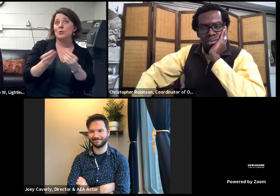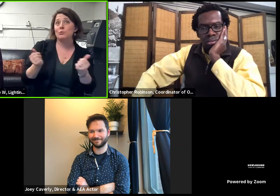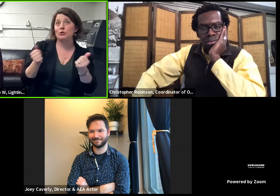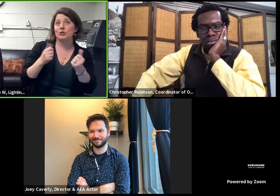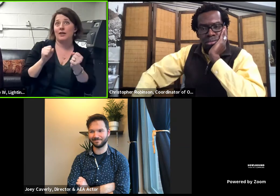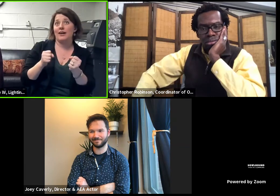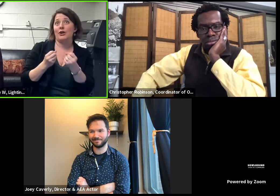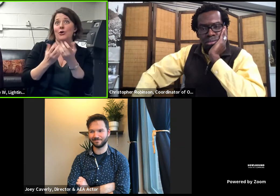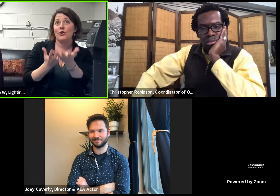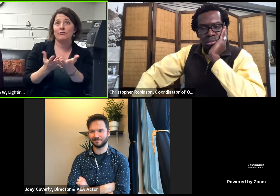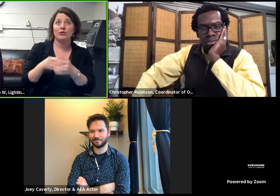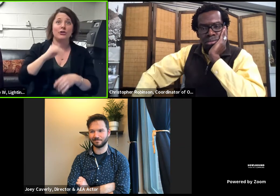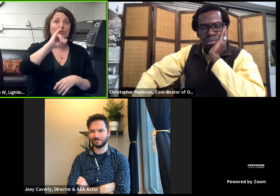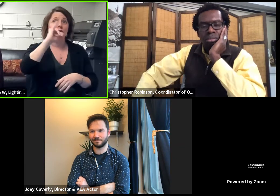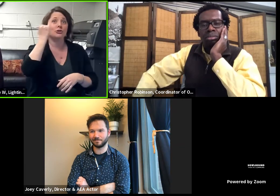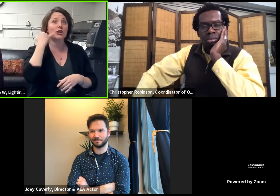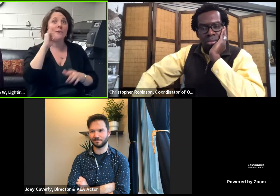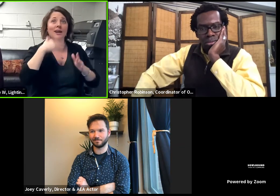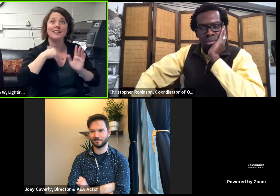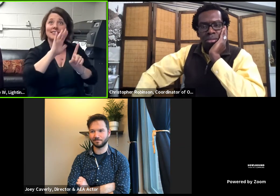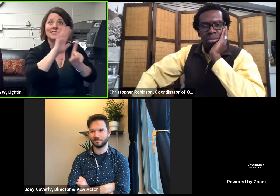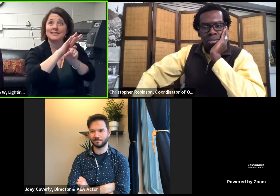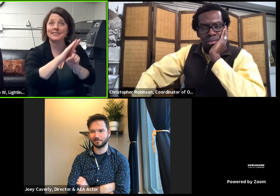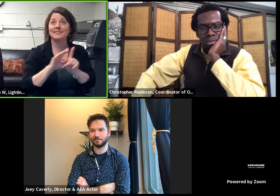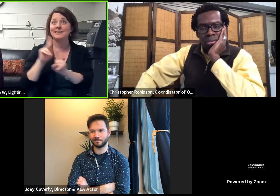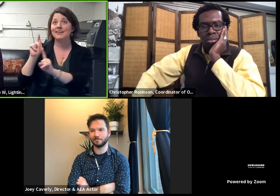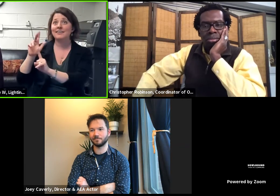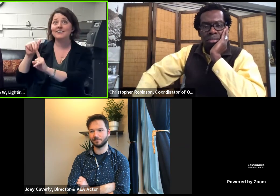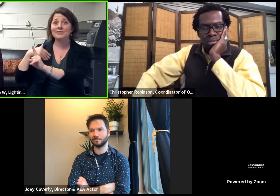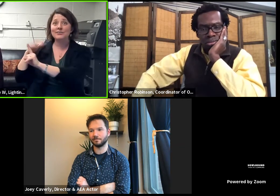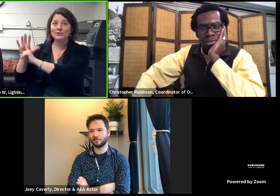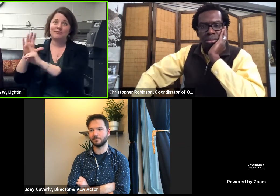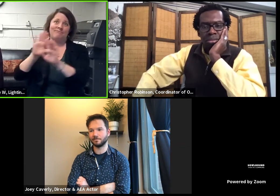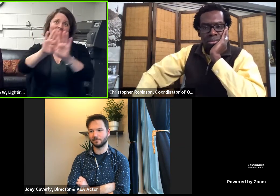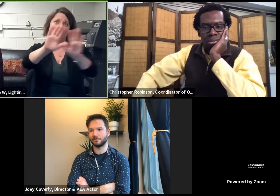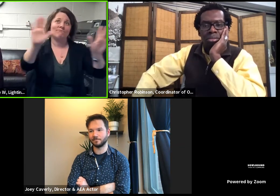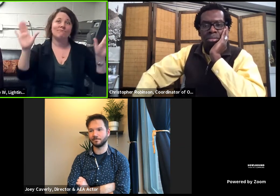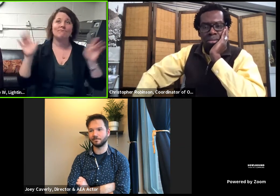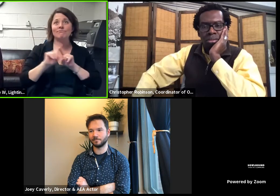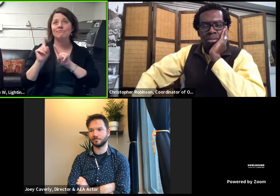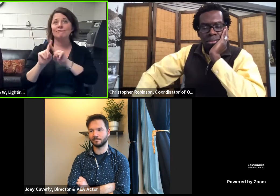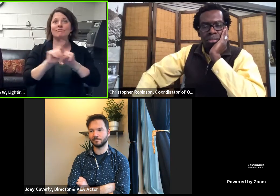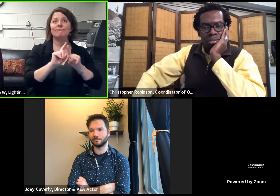and I have my own solution that I would offer, yeah. And Joey has his, Kala has theirs.